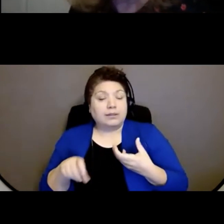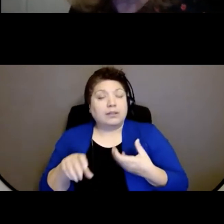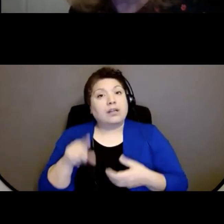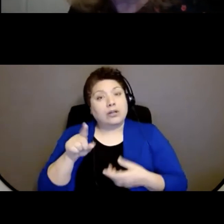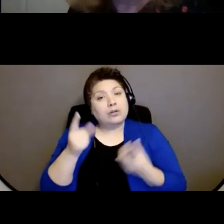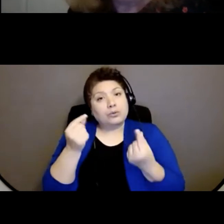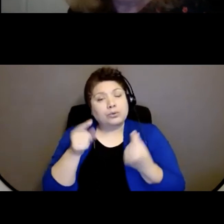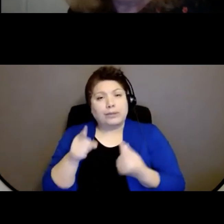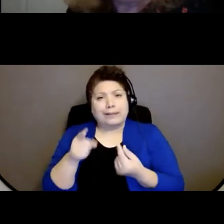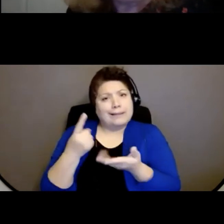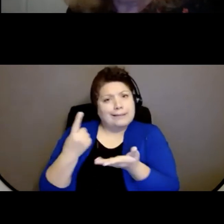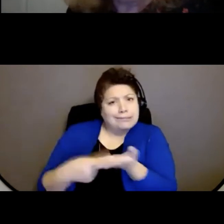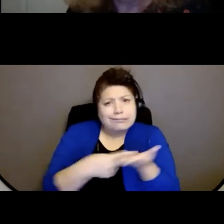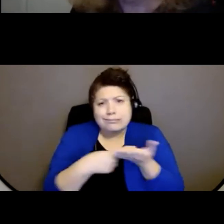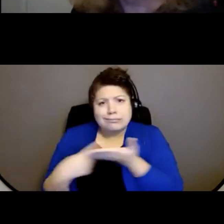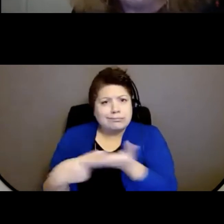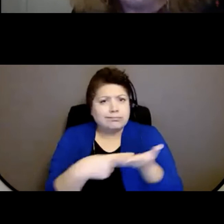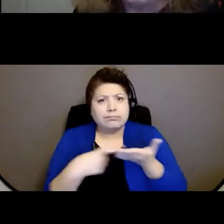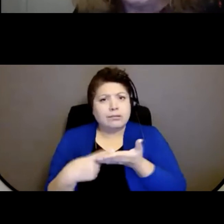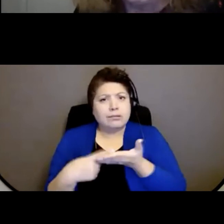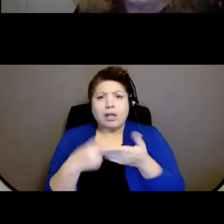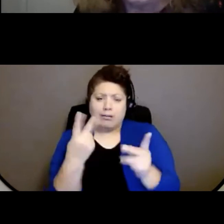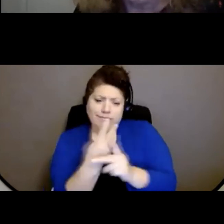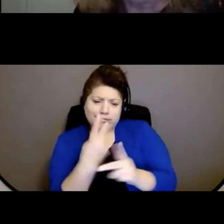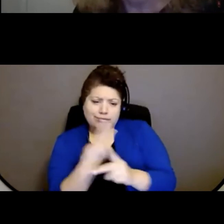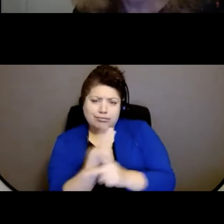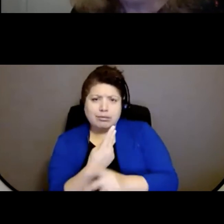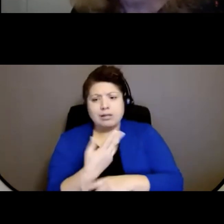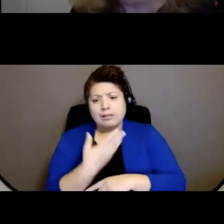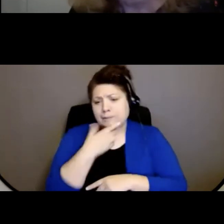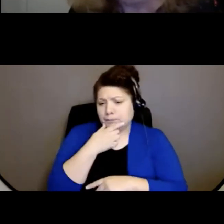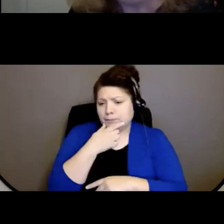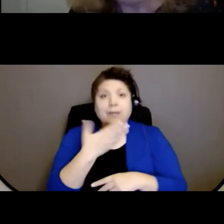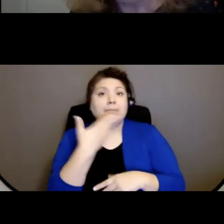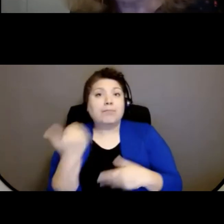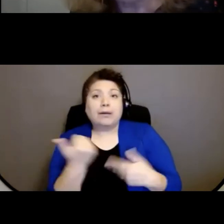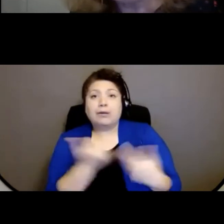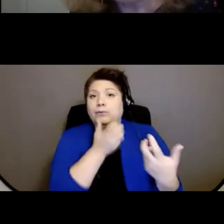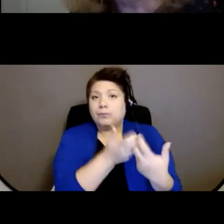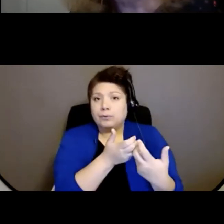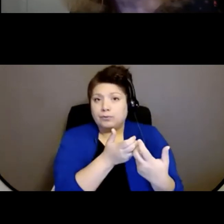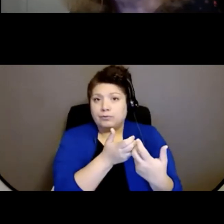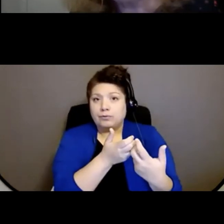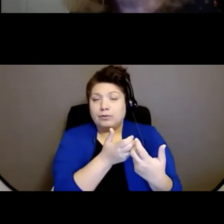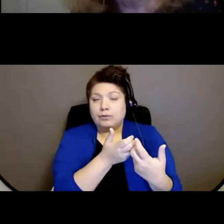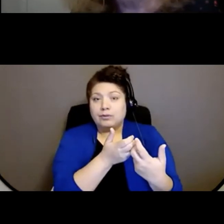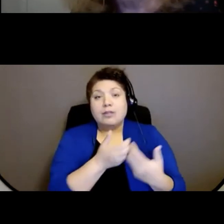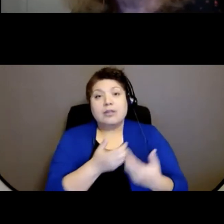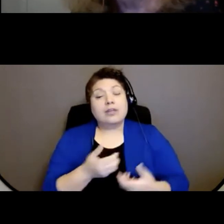ORDER TO FIND THE APPROPRIATE ACCOMMODATIONS. AND AS WE DISCUSSED EARLIER, THE APPROPRIATE